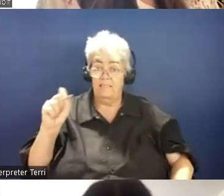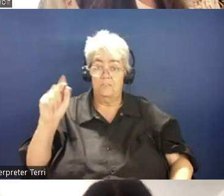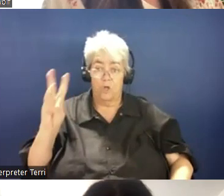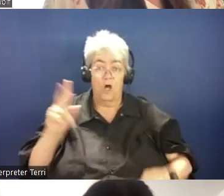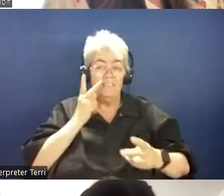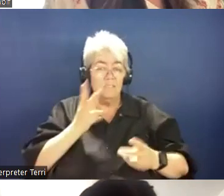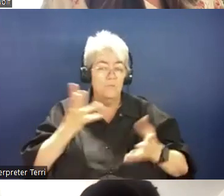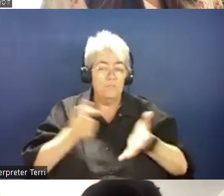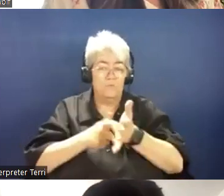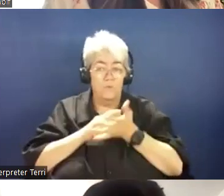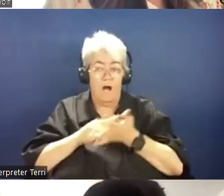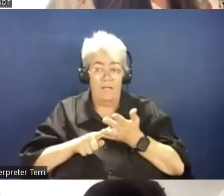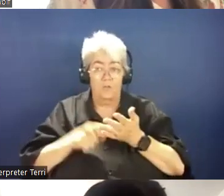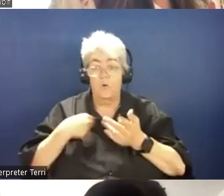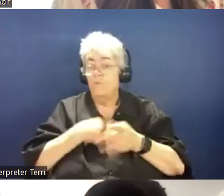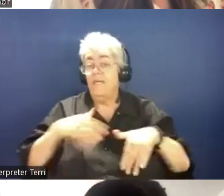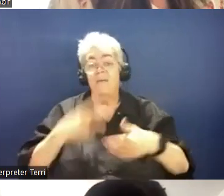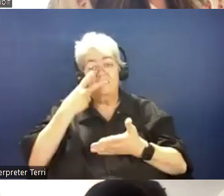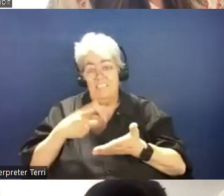So when we see the recommendations from that task force,